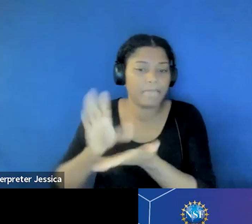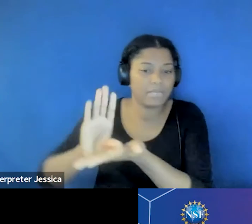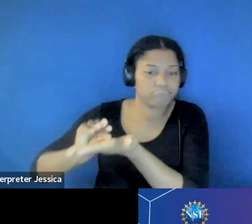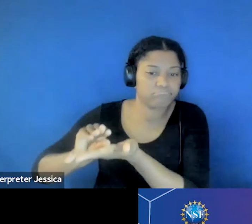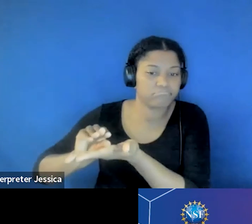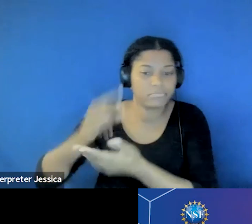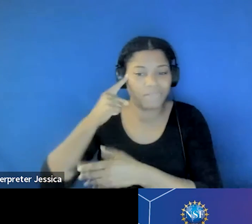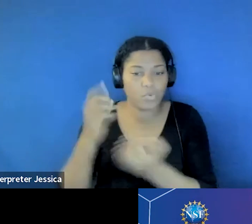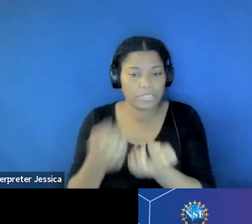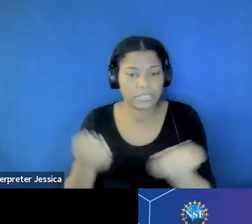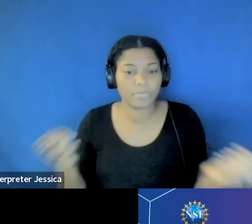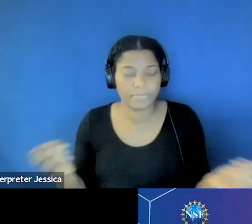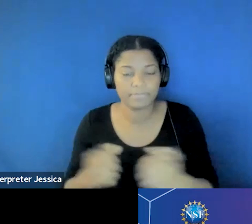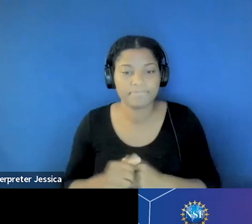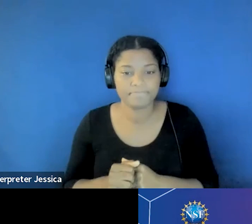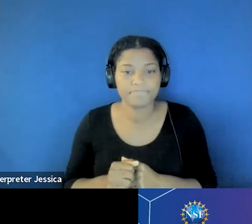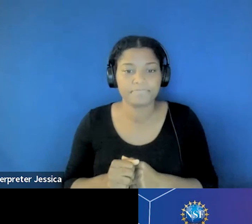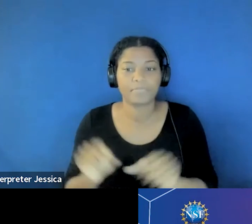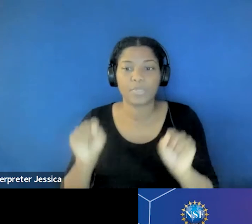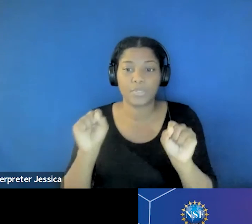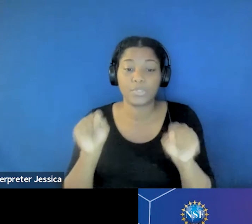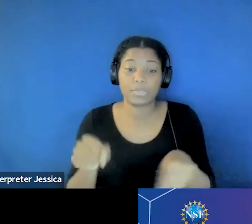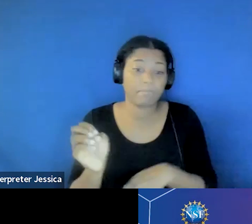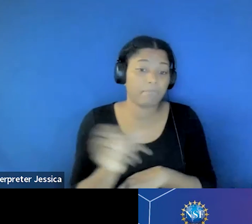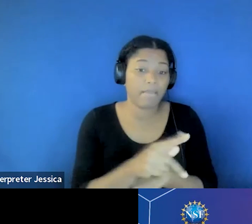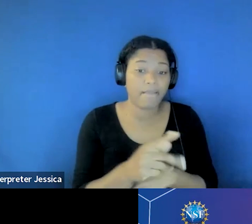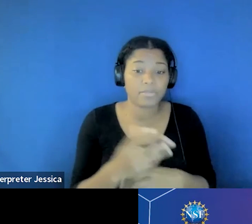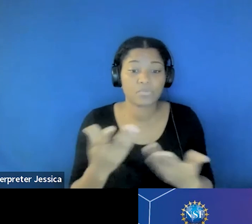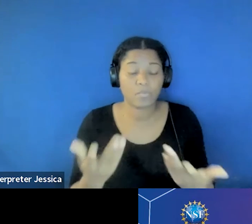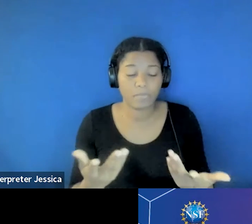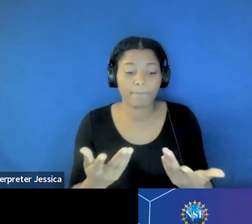And, going back to them and saying, "Hey, this is all the money that we have,"